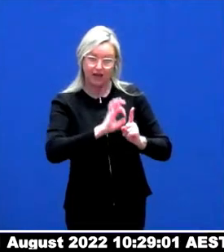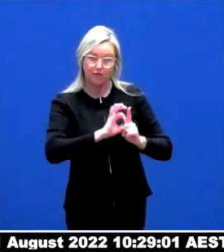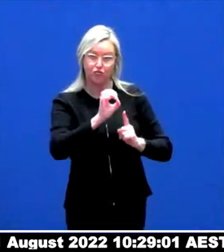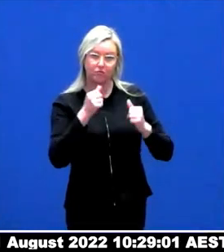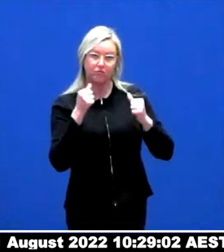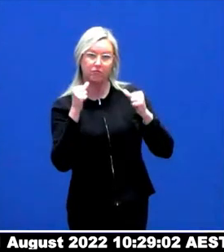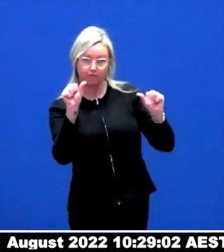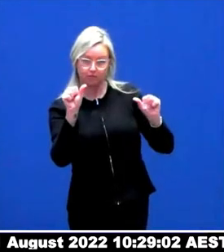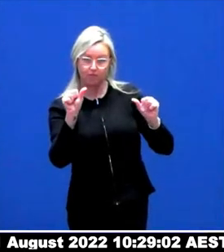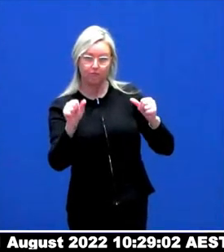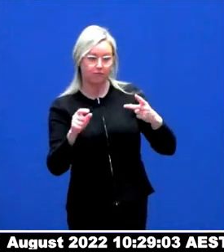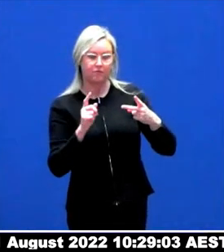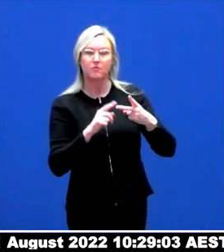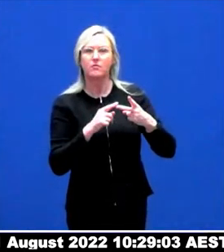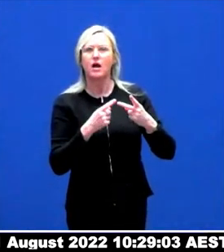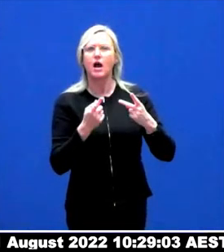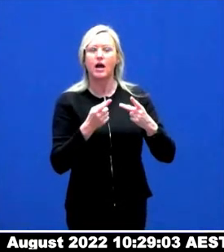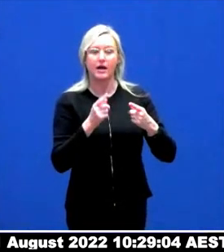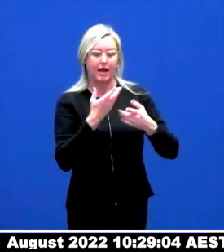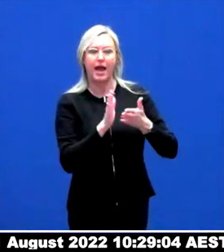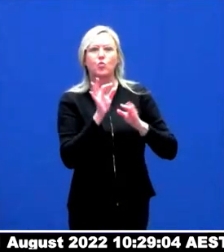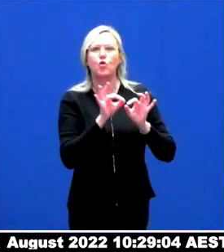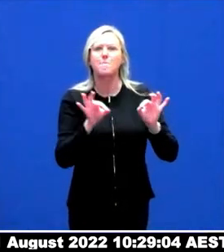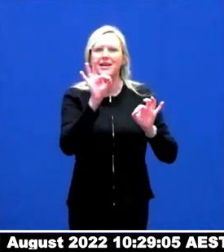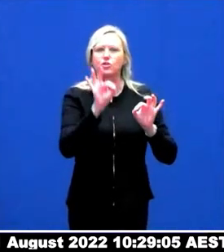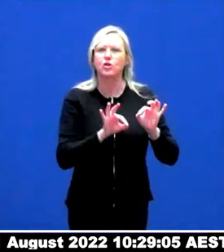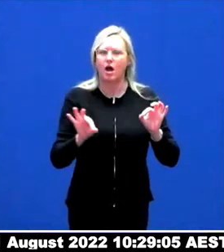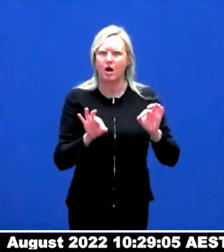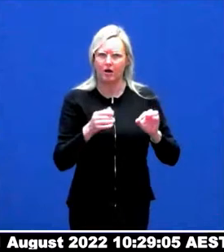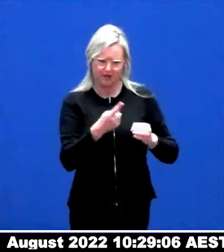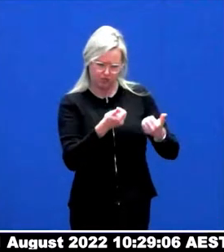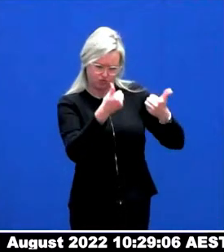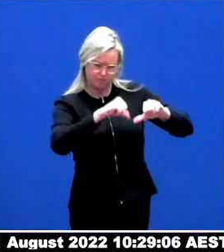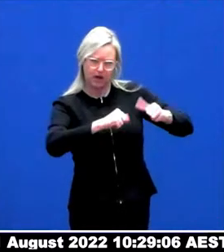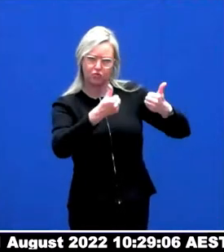desired outcomes for individuals will be measured, and it may include a focus on